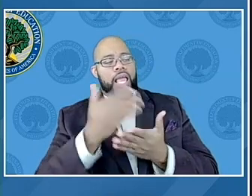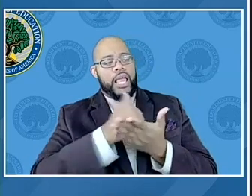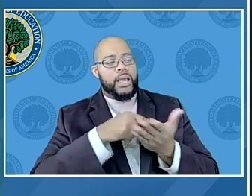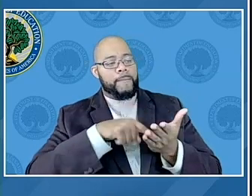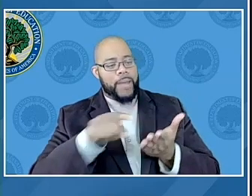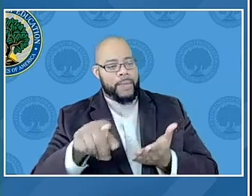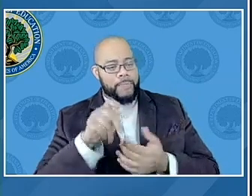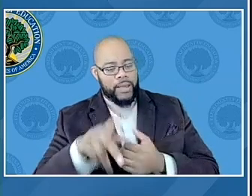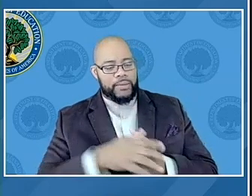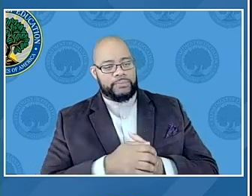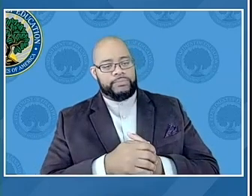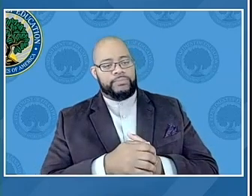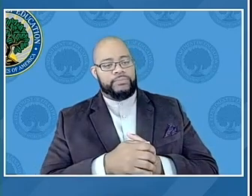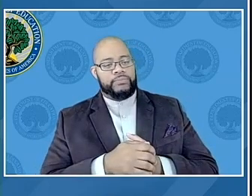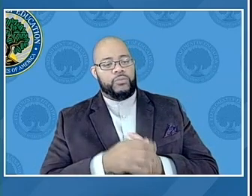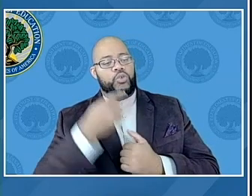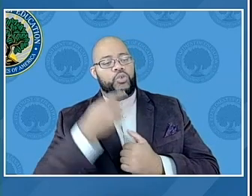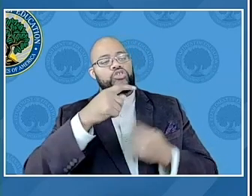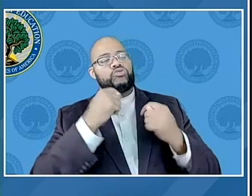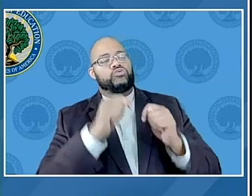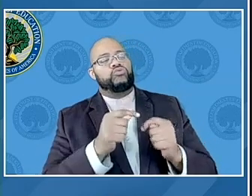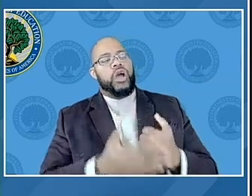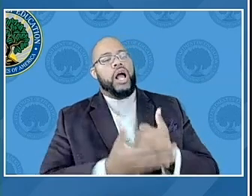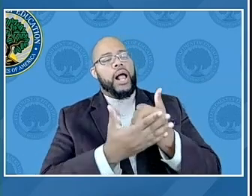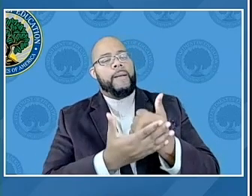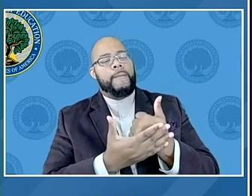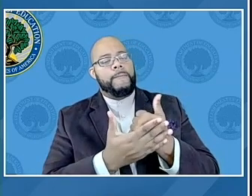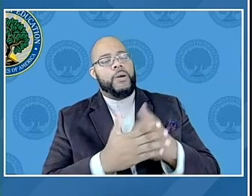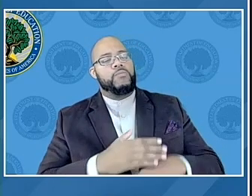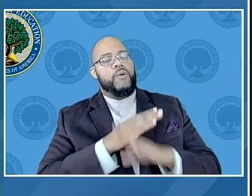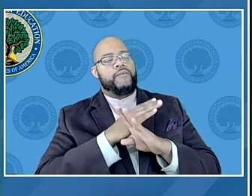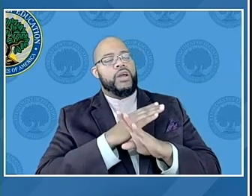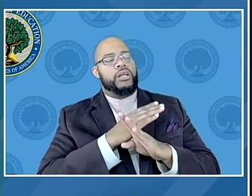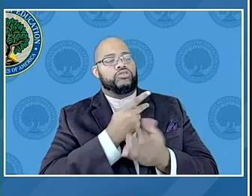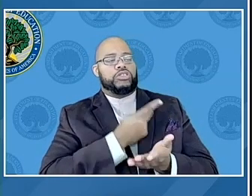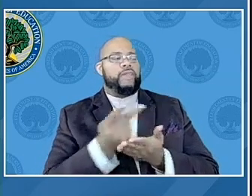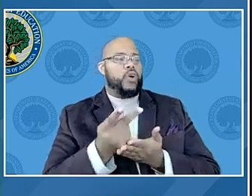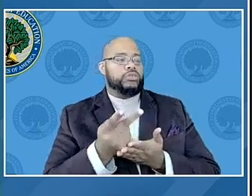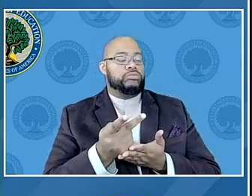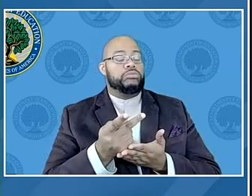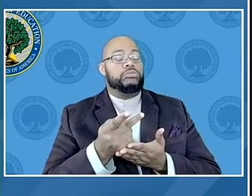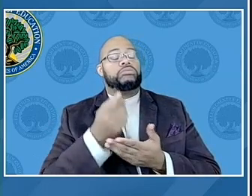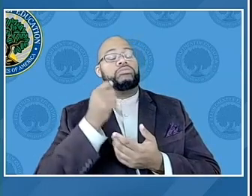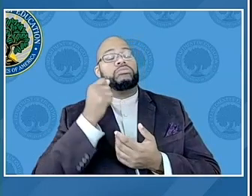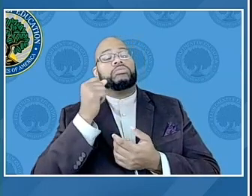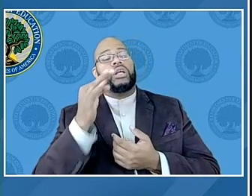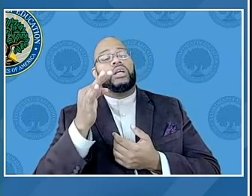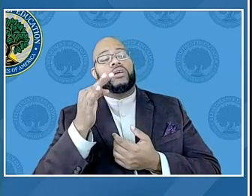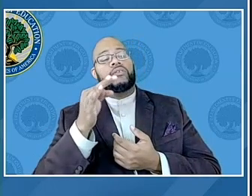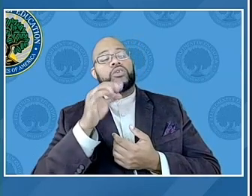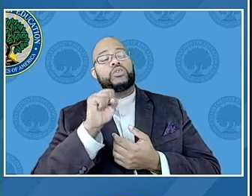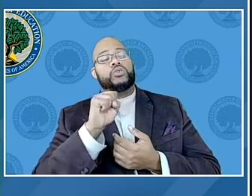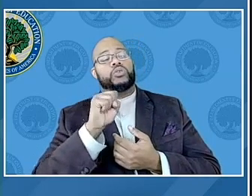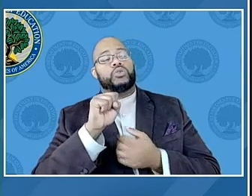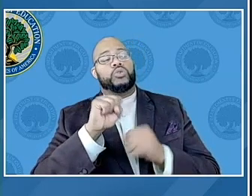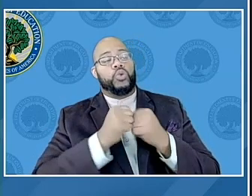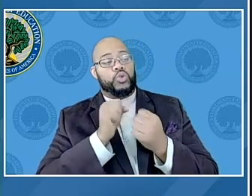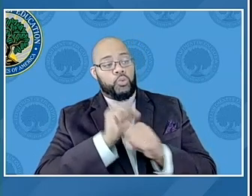should try to help prevent default. In the case of social workers or social service professionals, child welfare